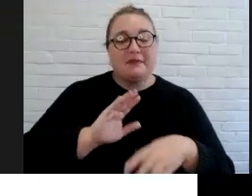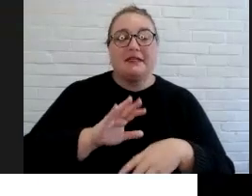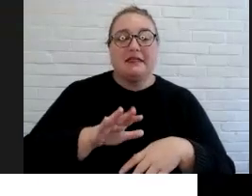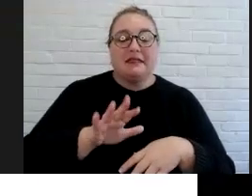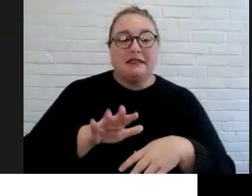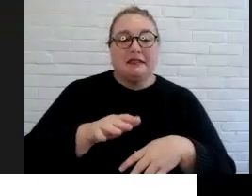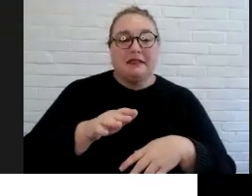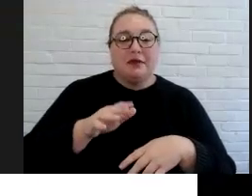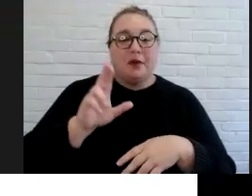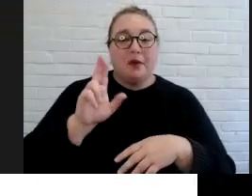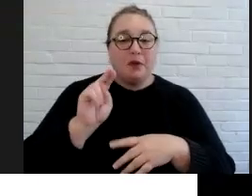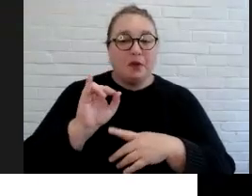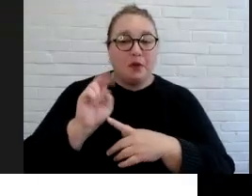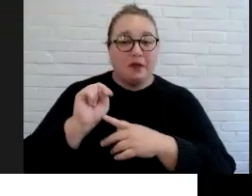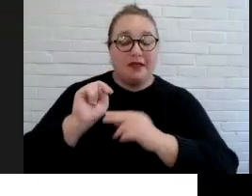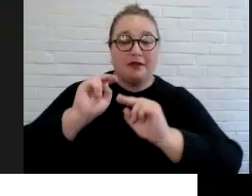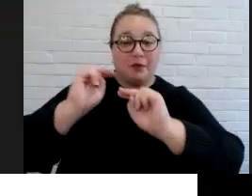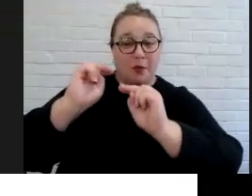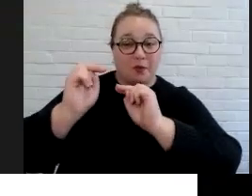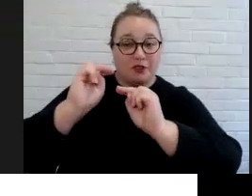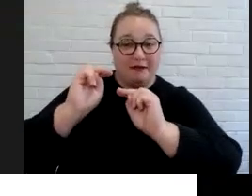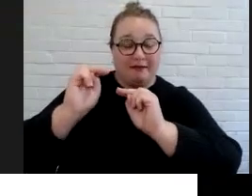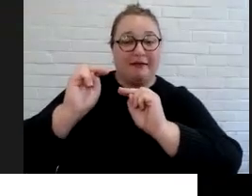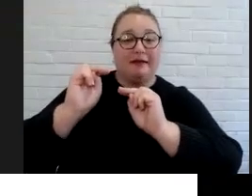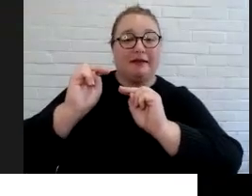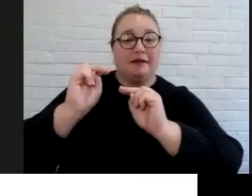negotiating our next contract with, the district.